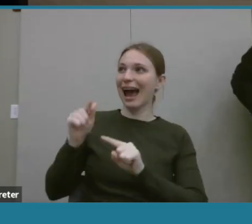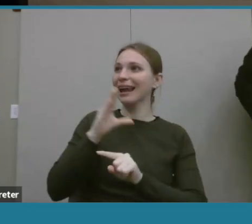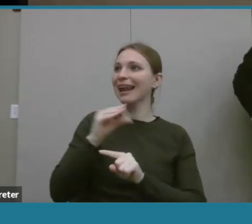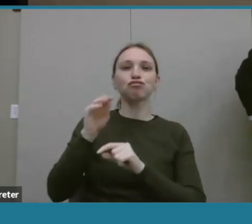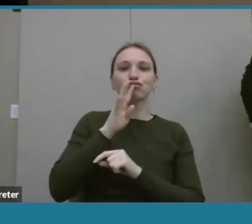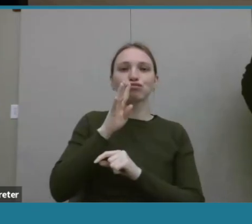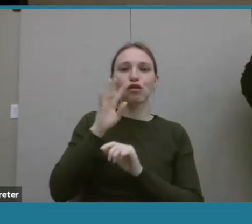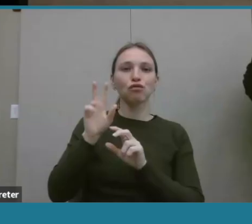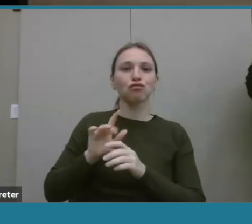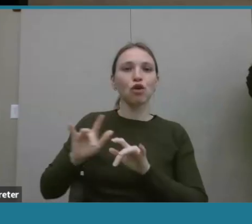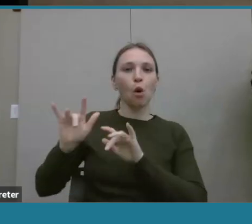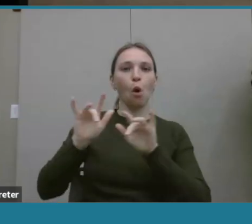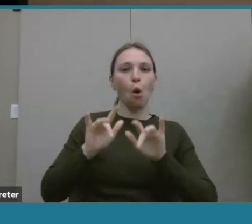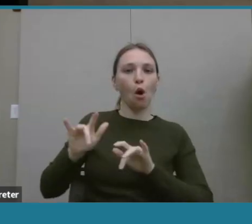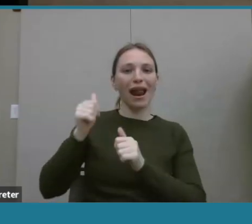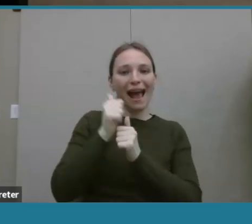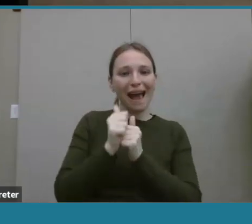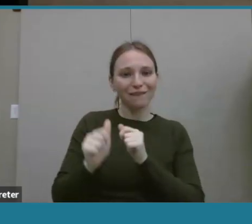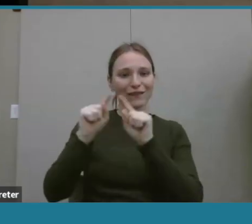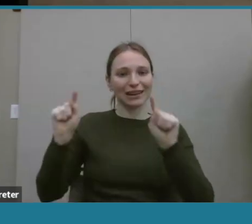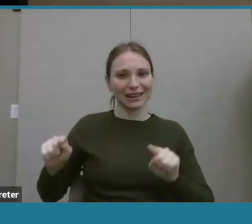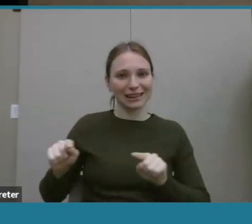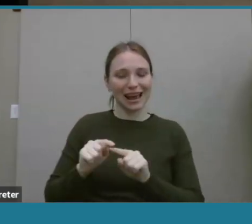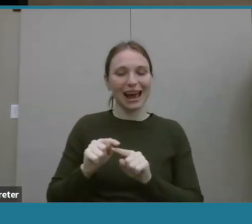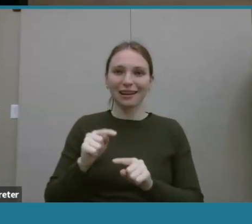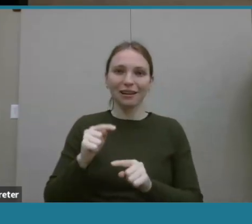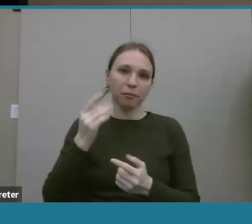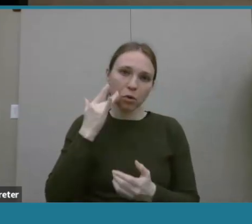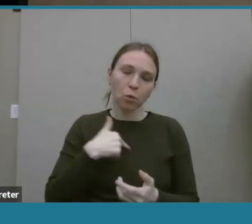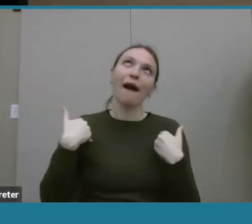There's thousands of signs on the grounds. But for new signage, that's something that we will explore.